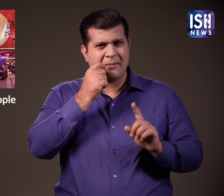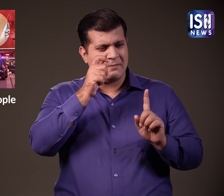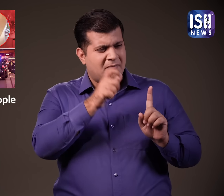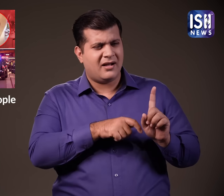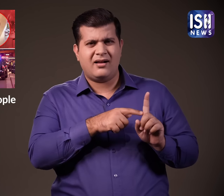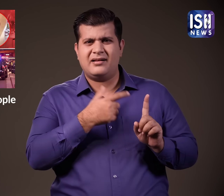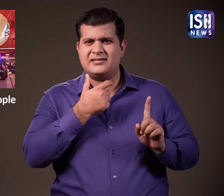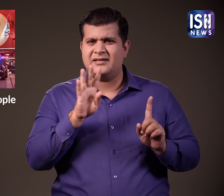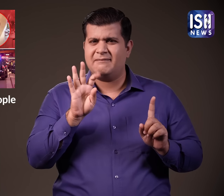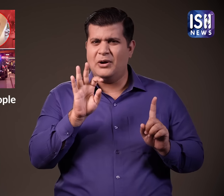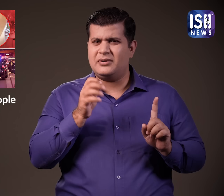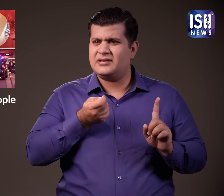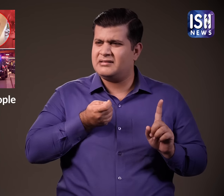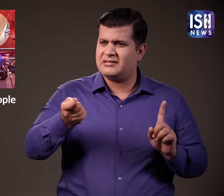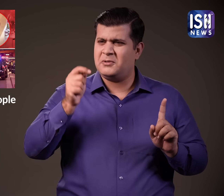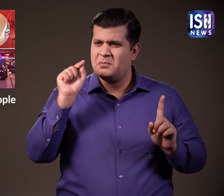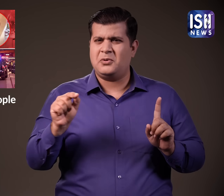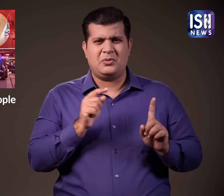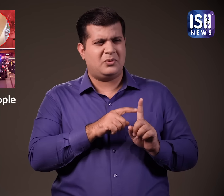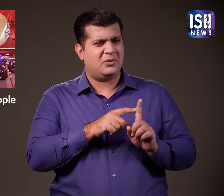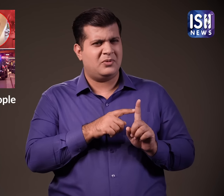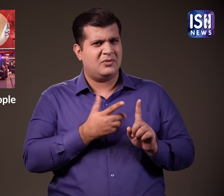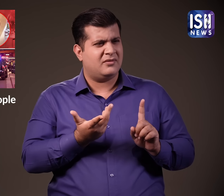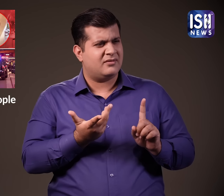What was the motive behind the culprit's stabbing spree?